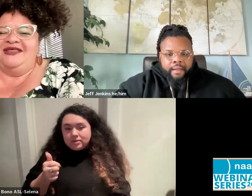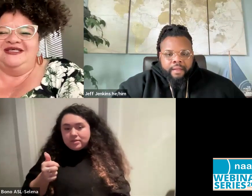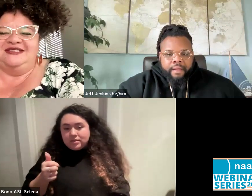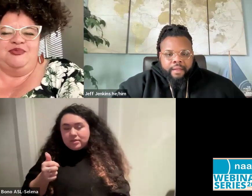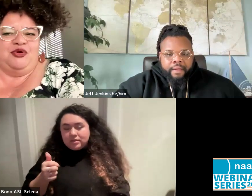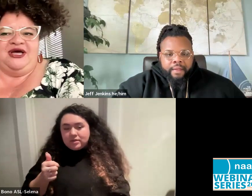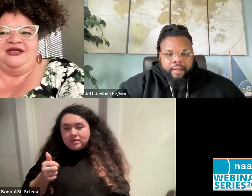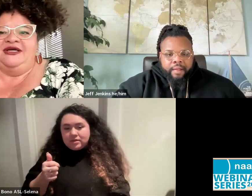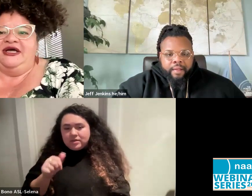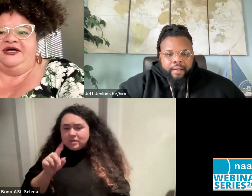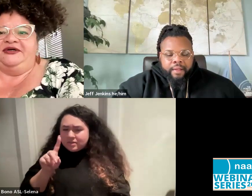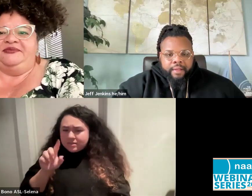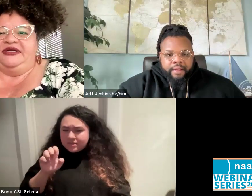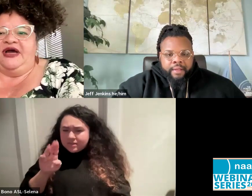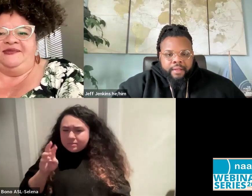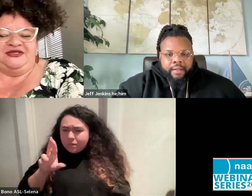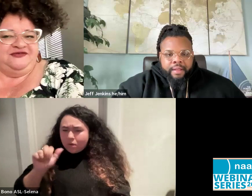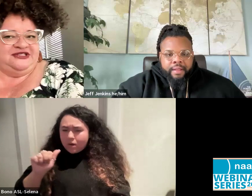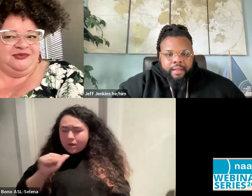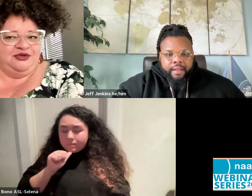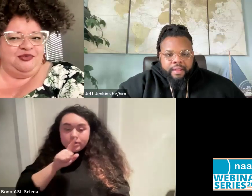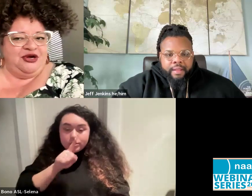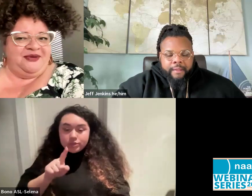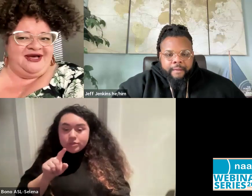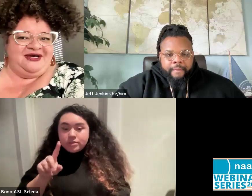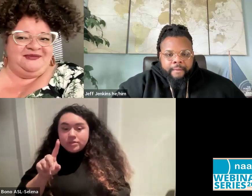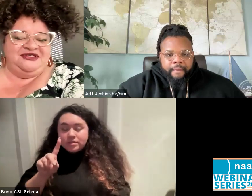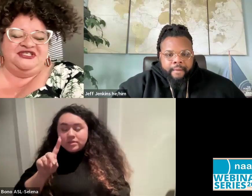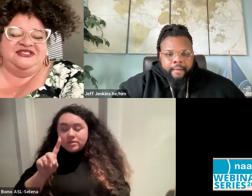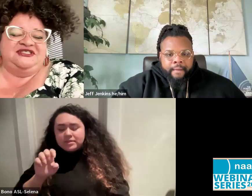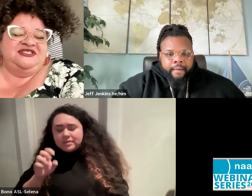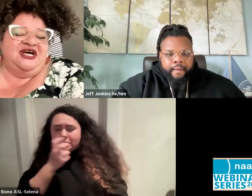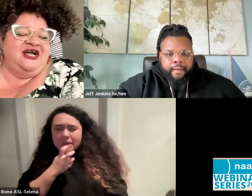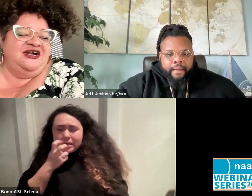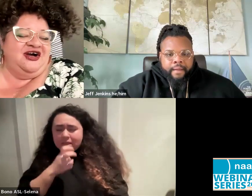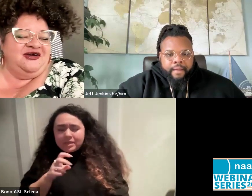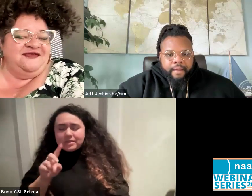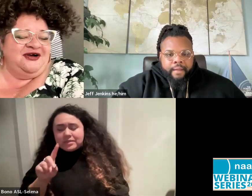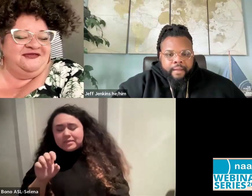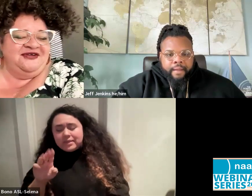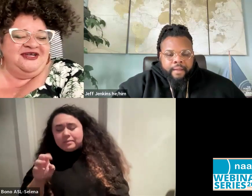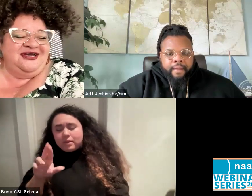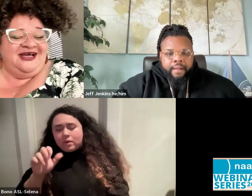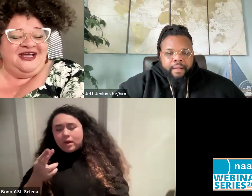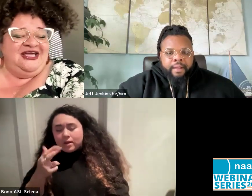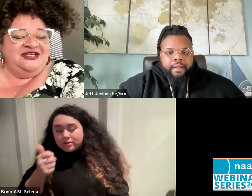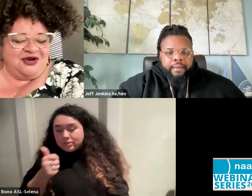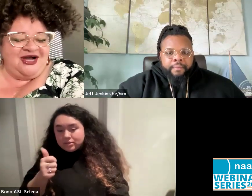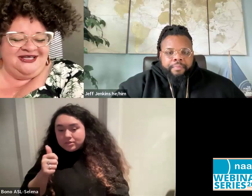I think it's Debra. I'm not sure if it's Deborah. Deborah, but just it's just an icon of of eighties rock.